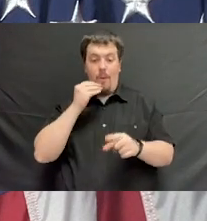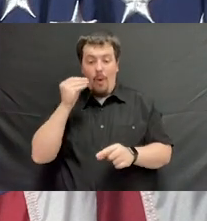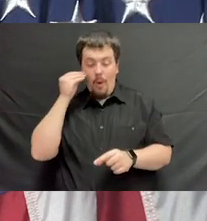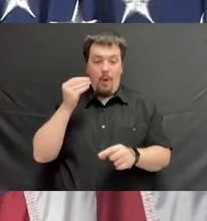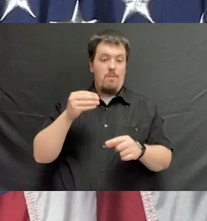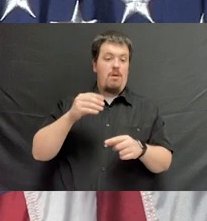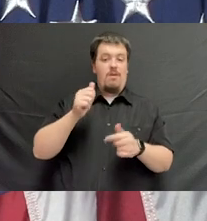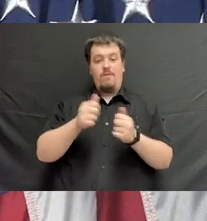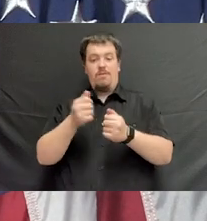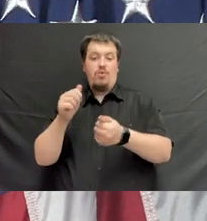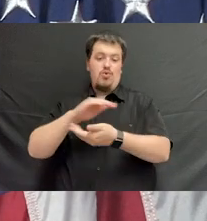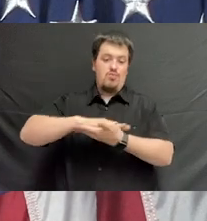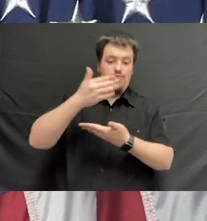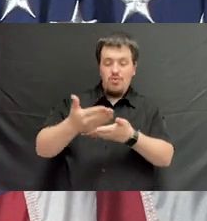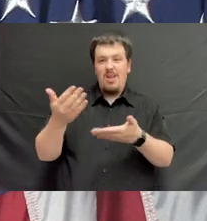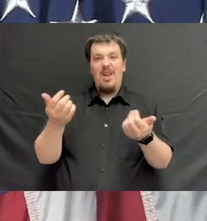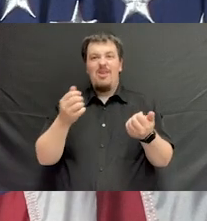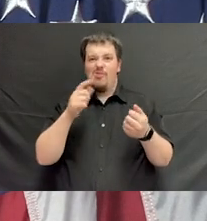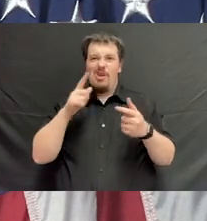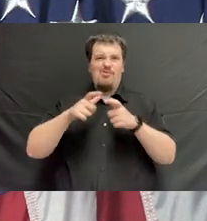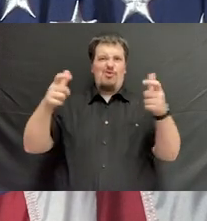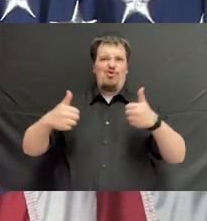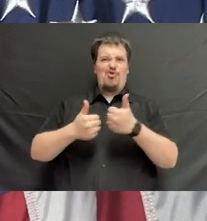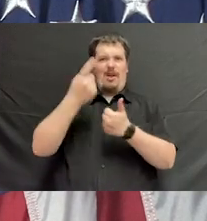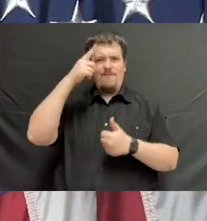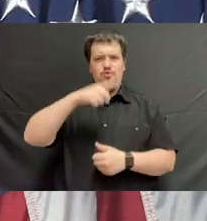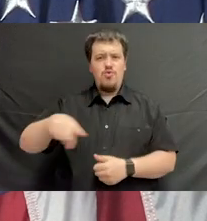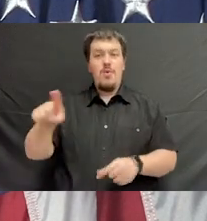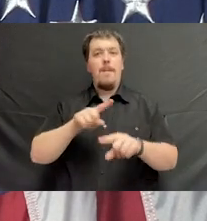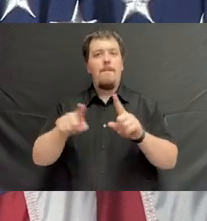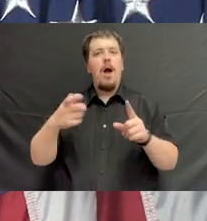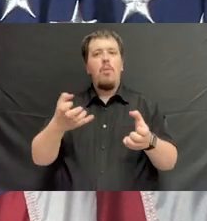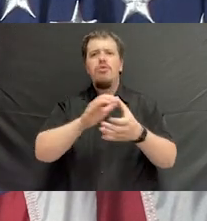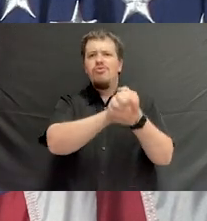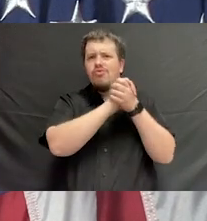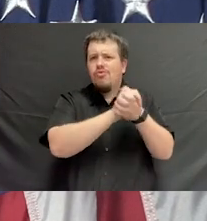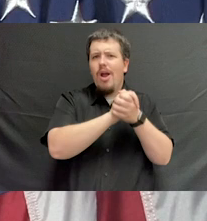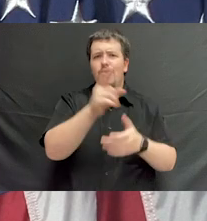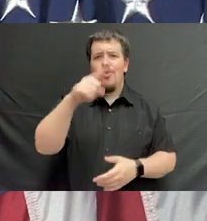with our PDAs, our computers. It's created a real challenge for you all. But I want to congratulate you